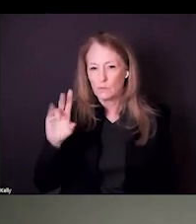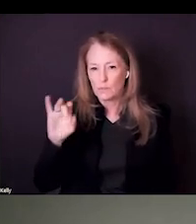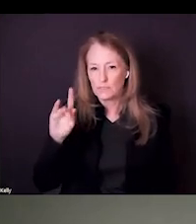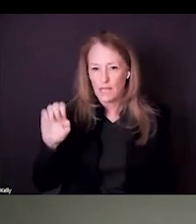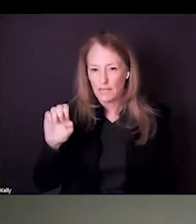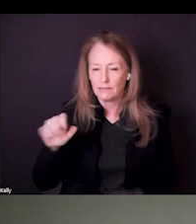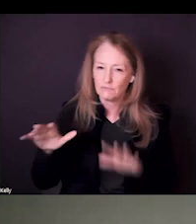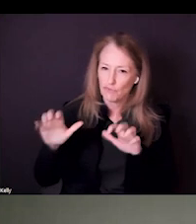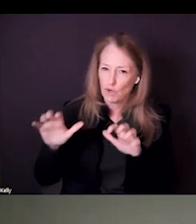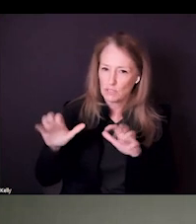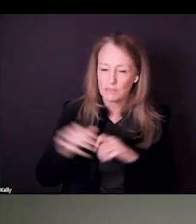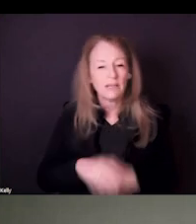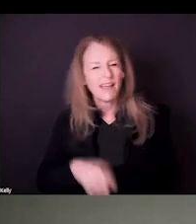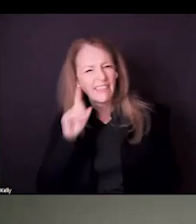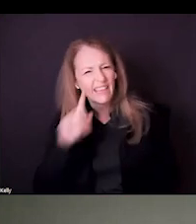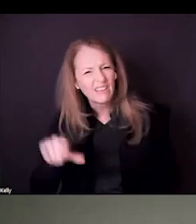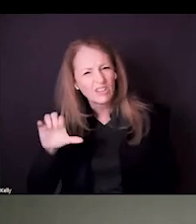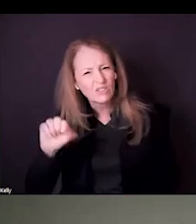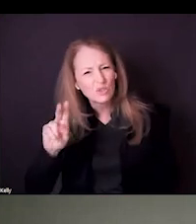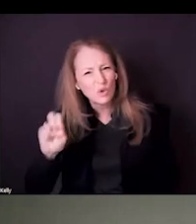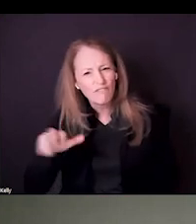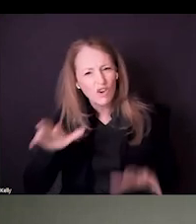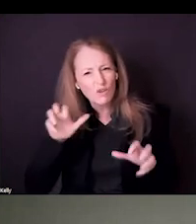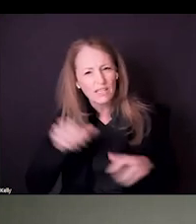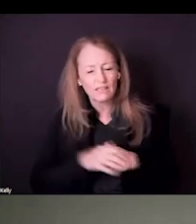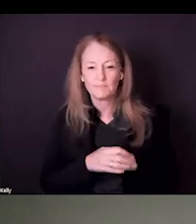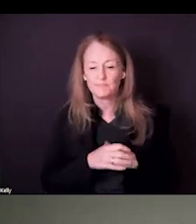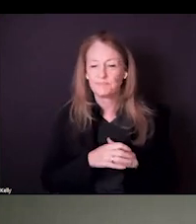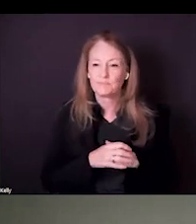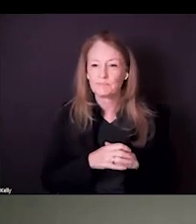I THINK SUE FROZE ON THAT NOTE. WE APPRECIATE HER JOINING